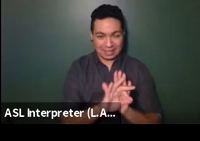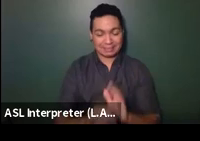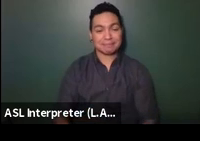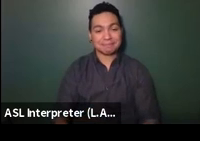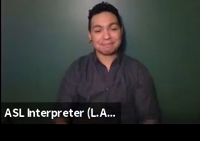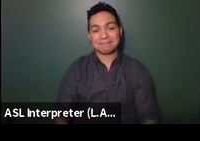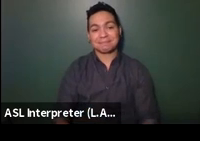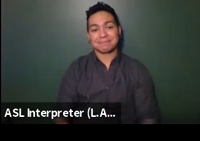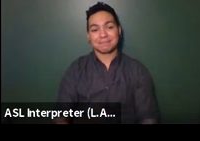Maybe